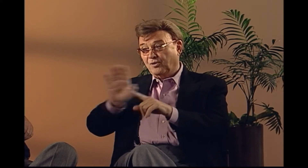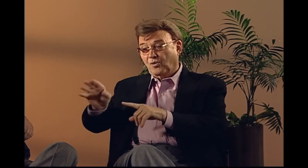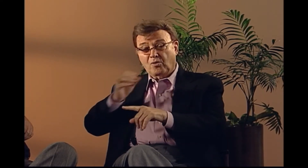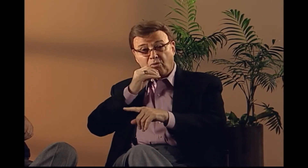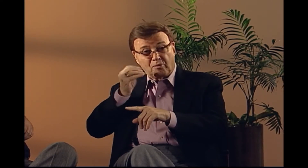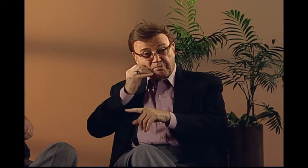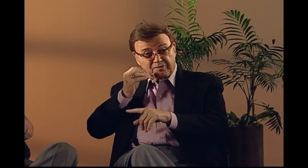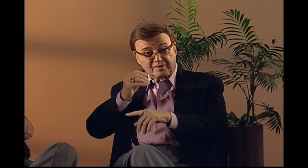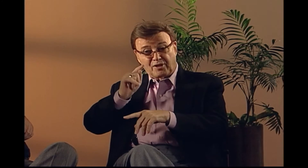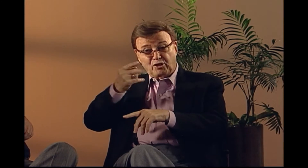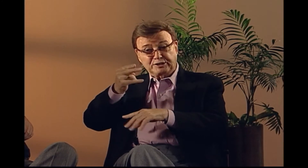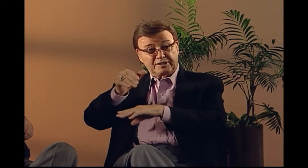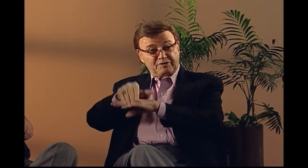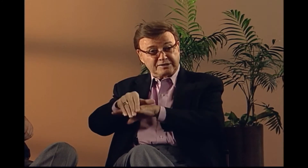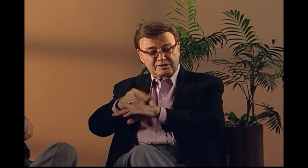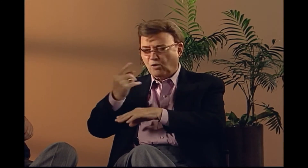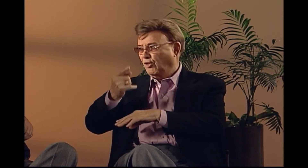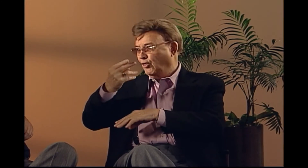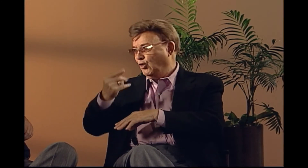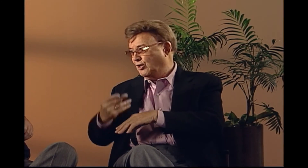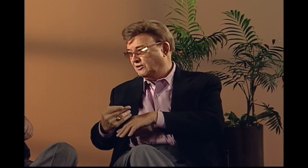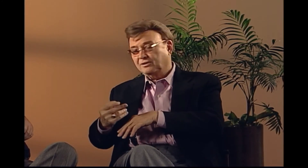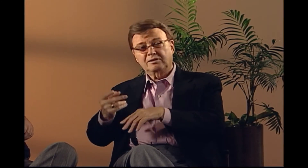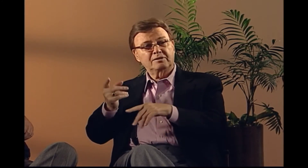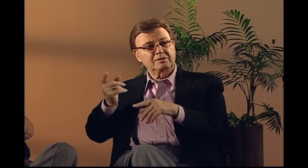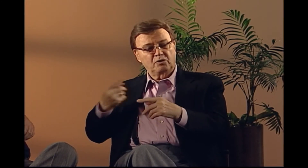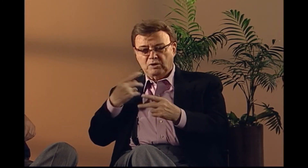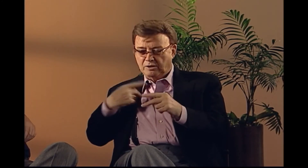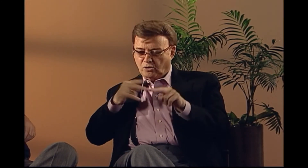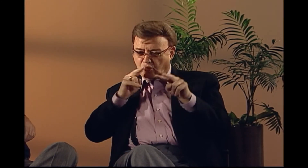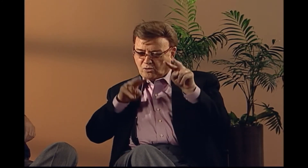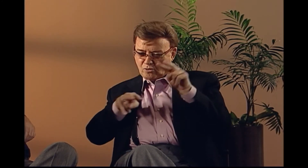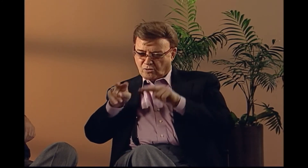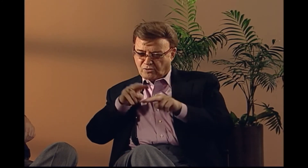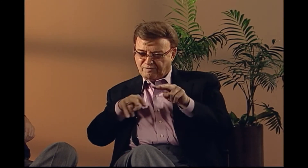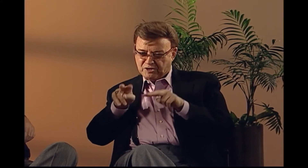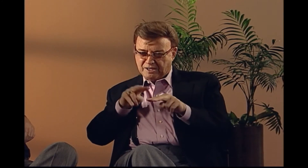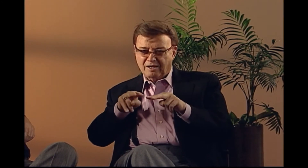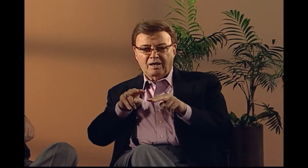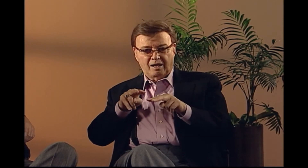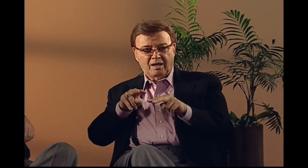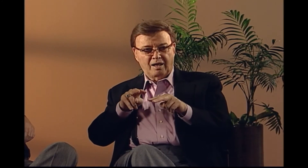And then night, at his house, usually Thursday nights, usually Thursday evenings, we would look